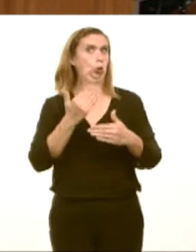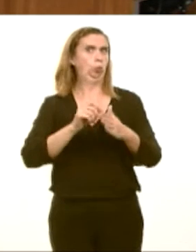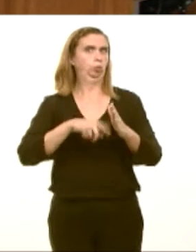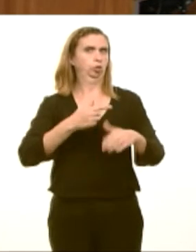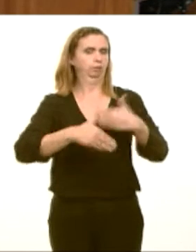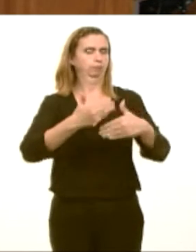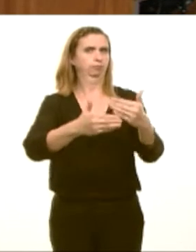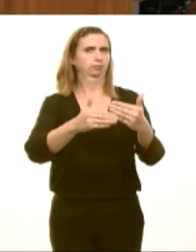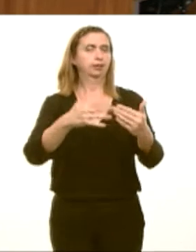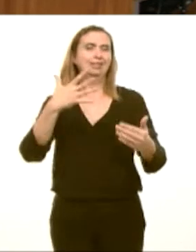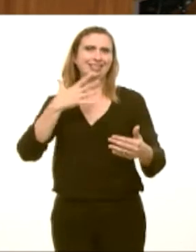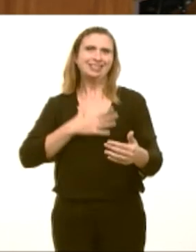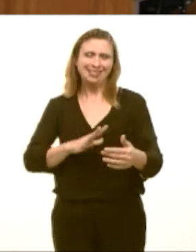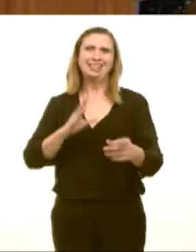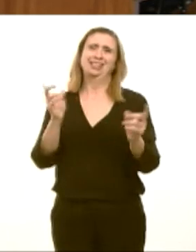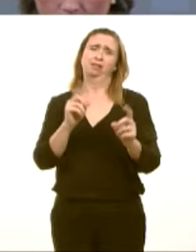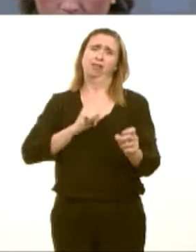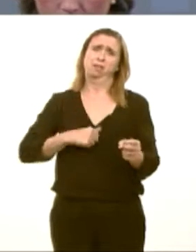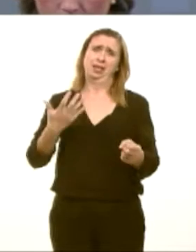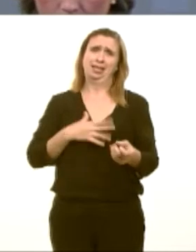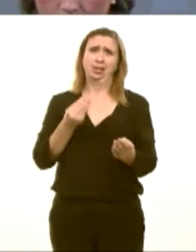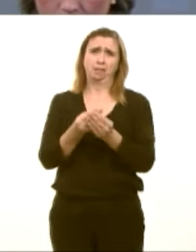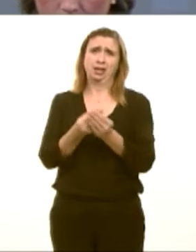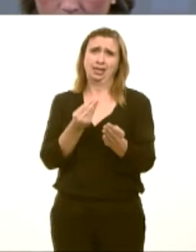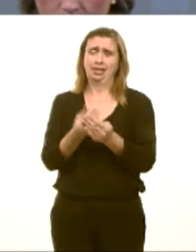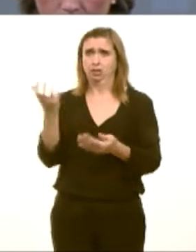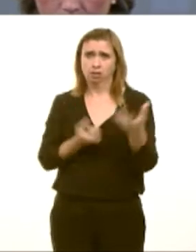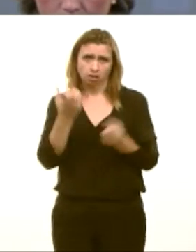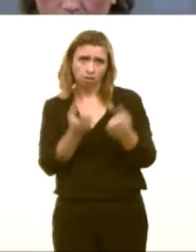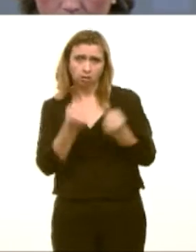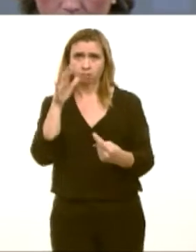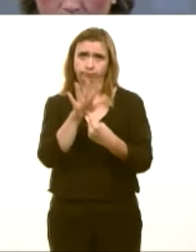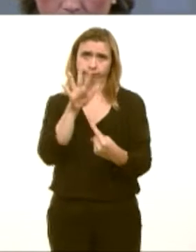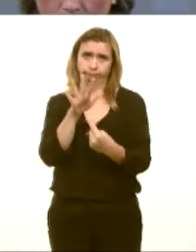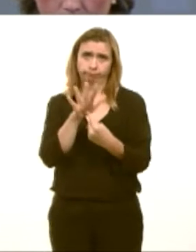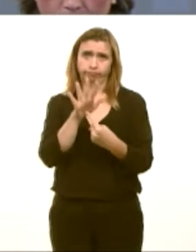money hits bank accounts as soon as possible. There is a contradiction in what youíve said today in that the Deputy Minister has ruled